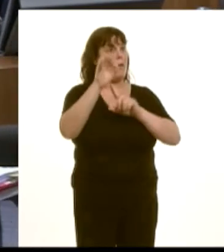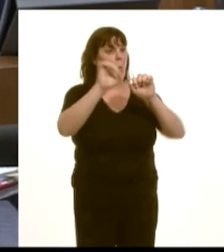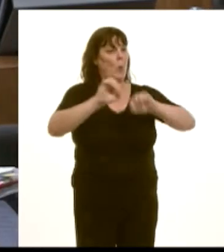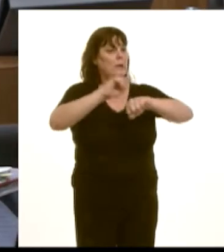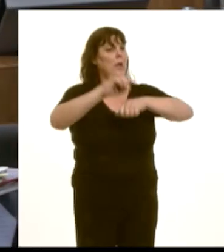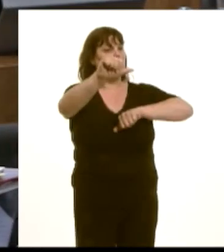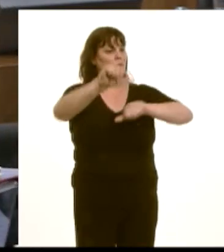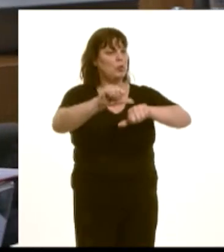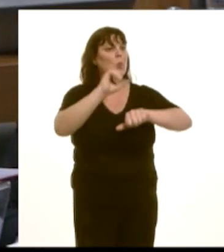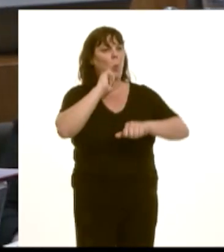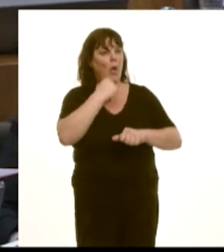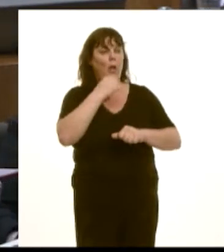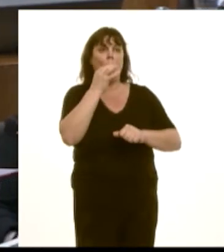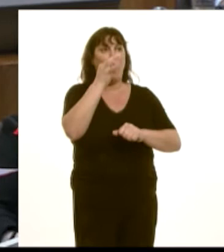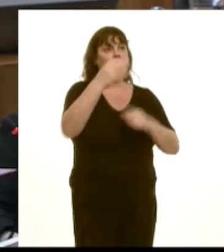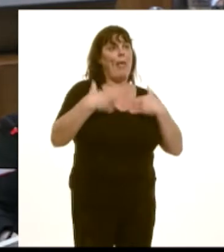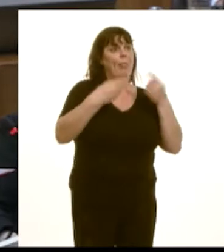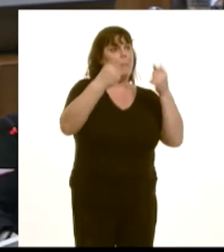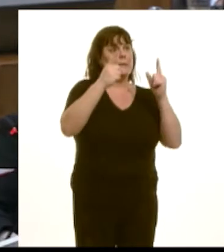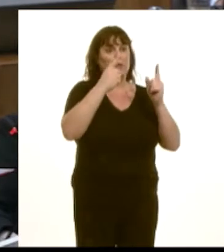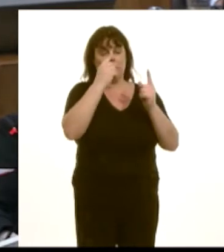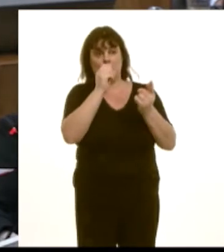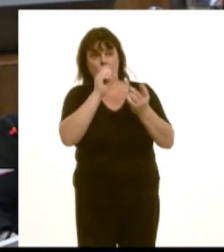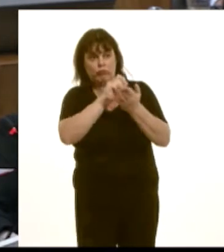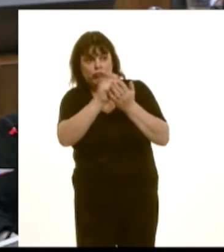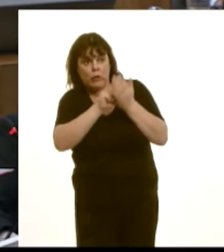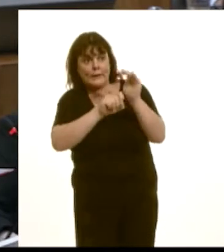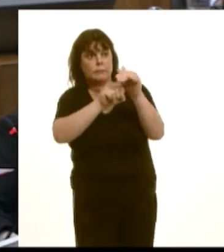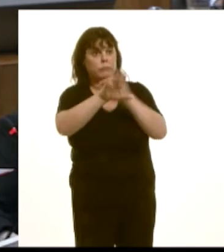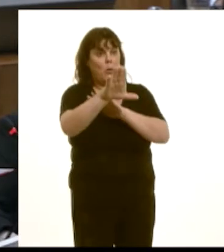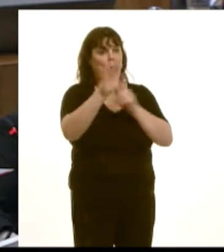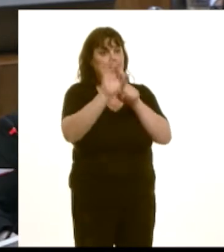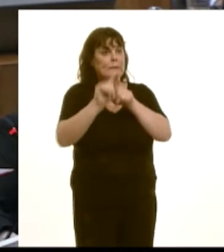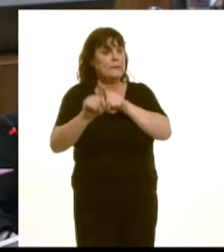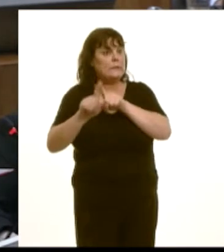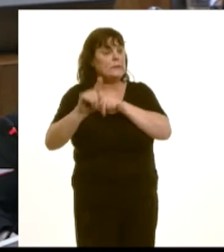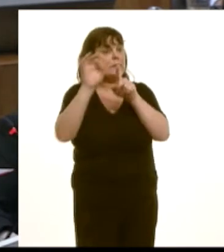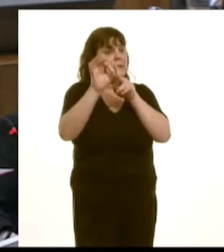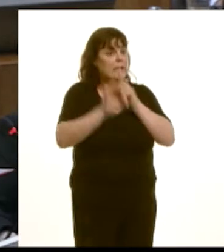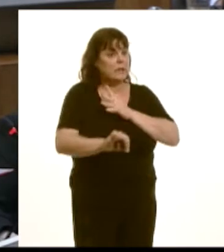to write to you with the required details. It is extremely important that the plan that